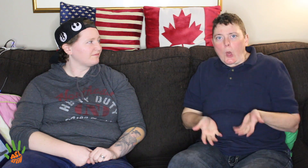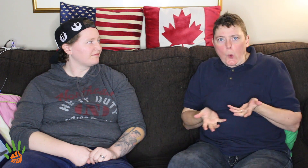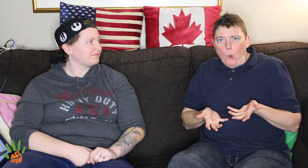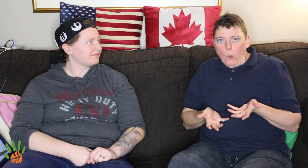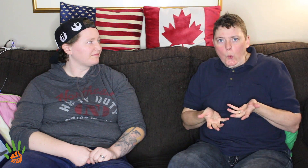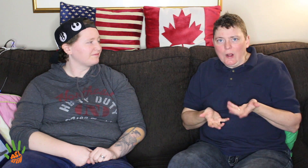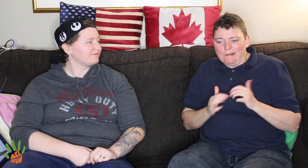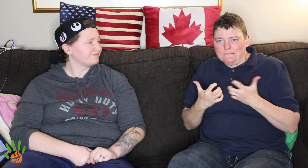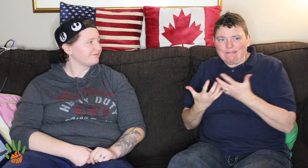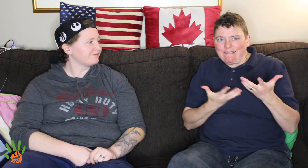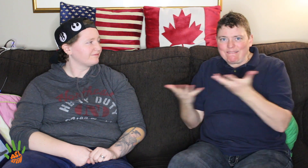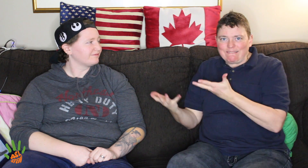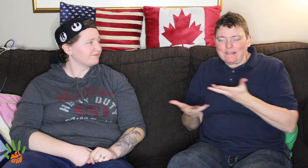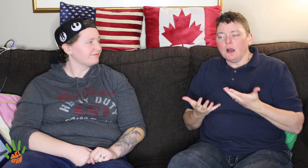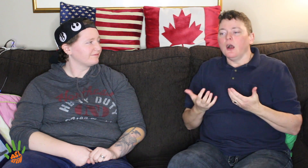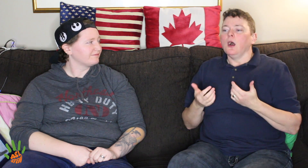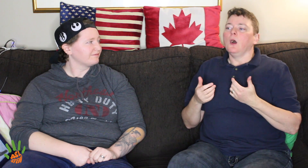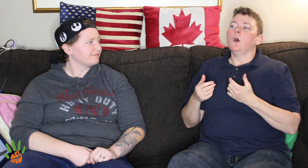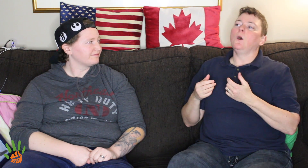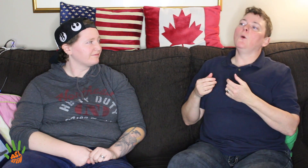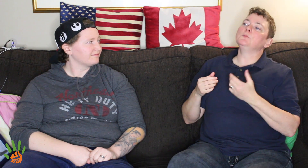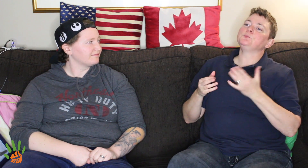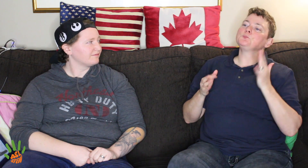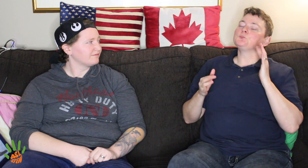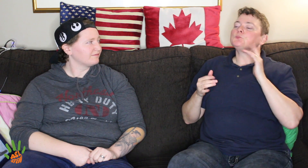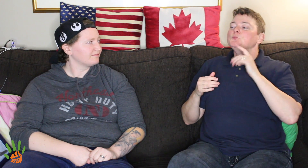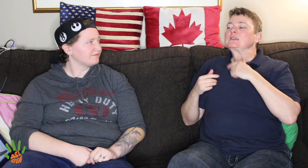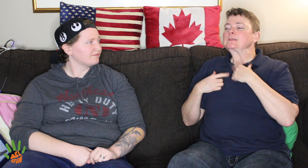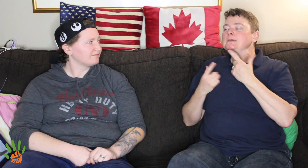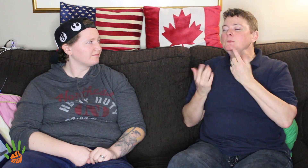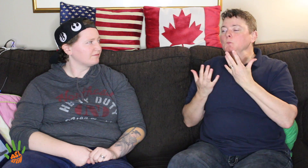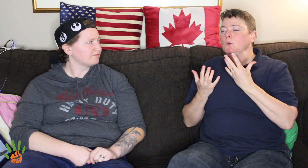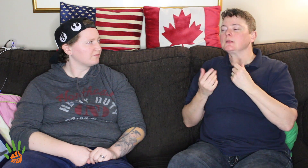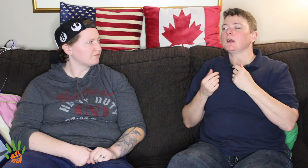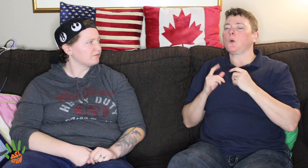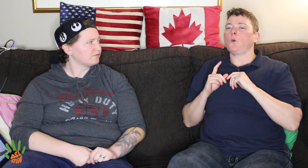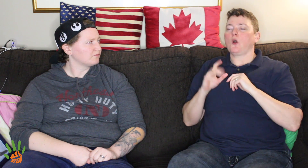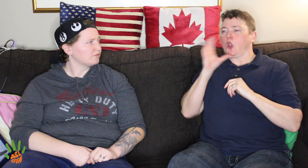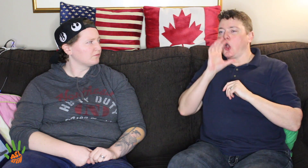but I wasn't really sure where I fit in at that point.